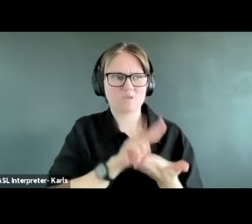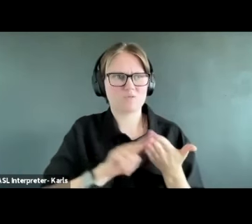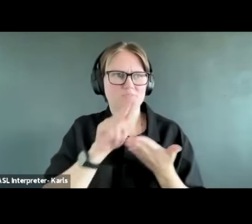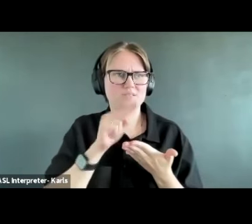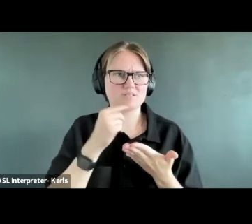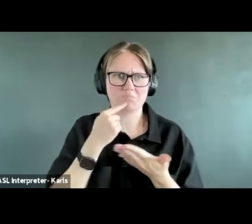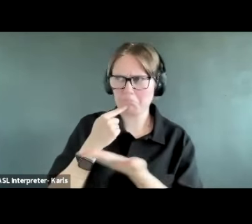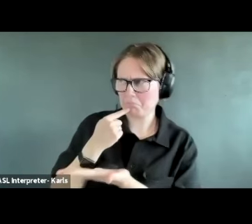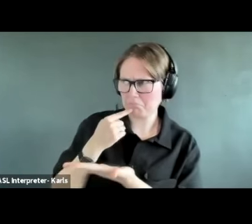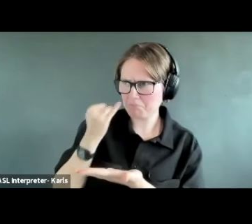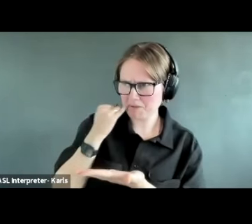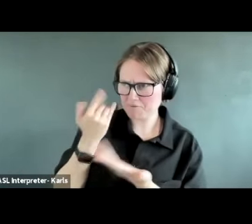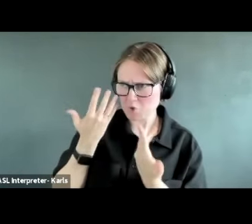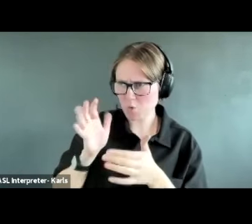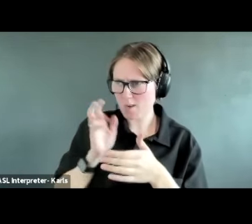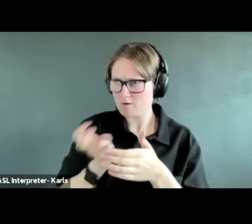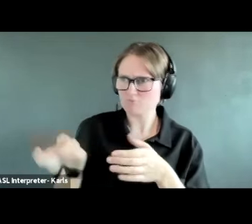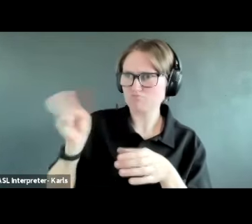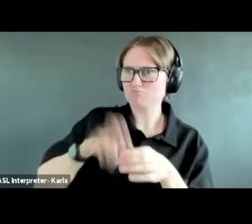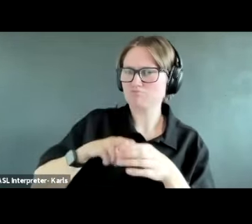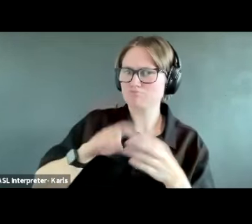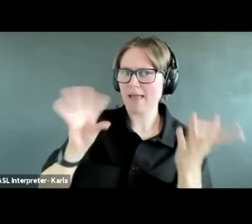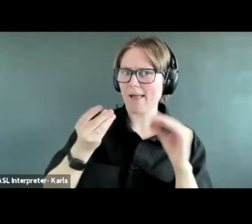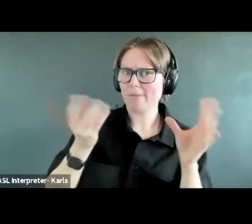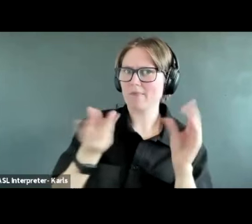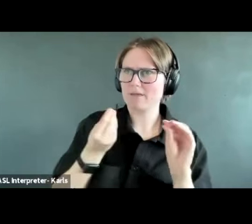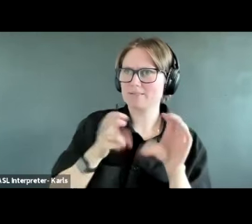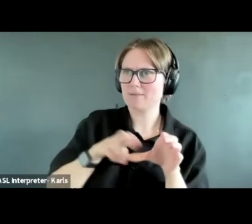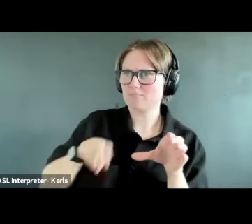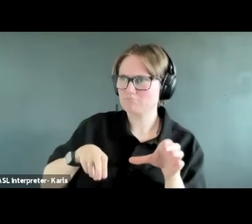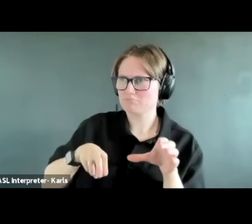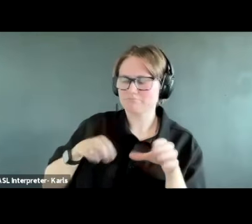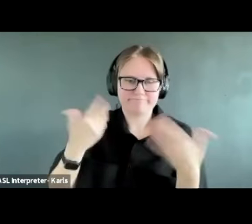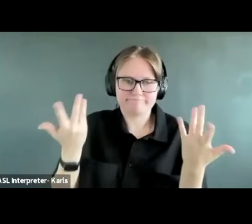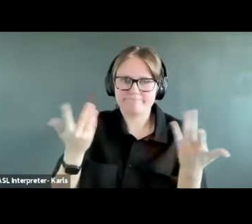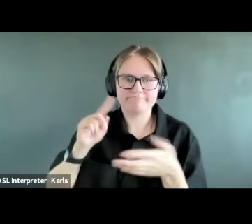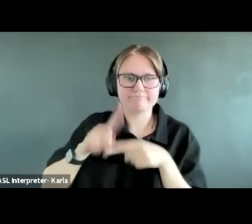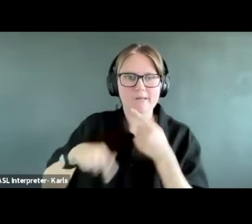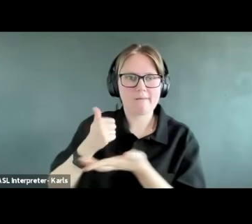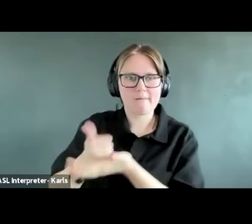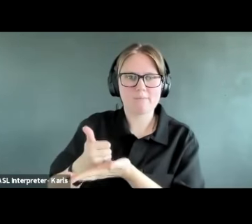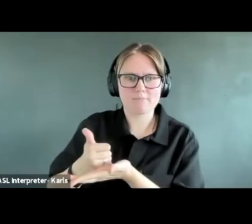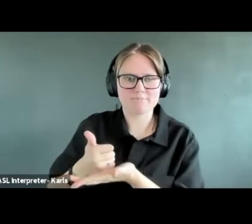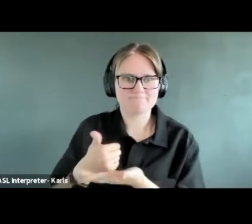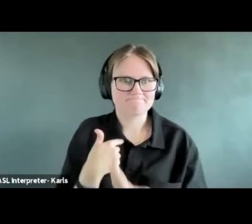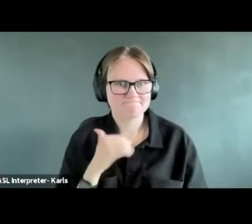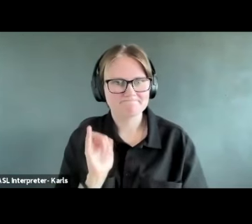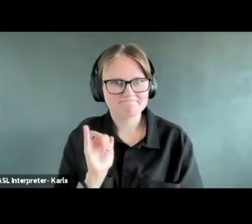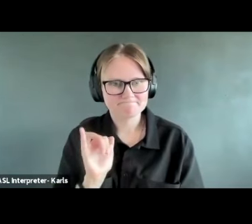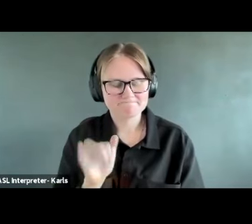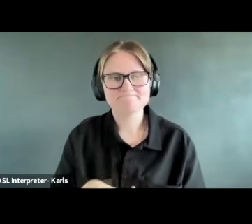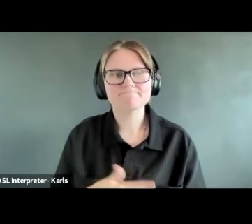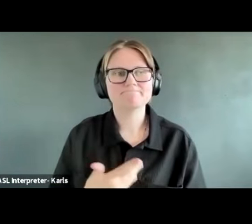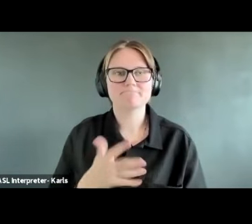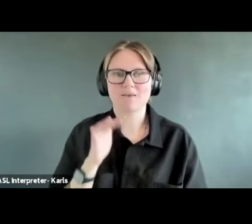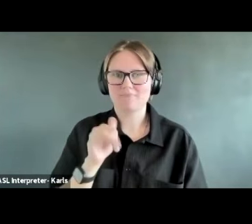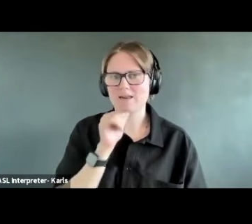and off an ambulance, we don't know how to help you. And so, and that wasn't the only reason that I didn't